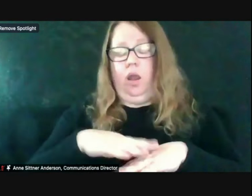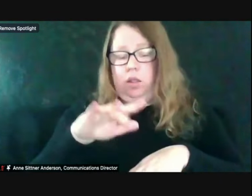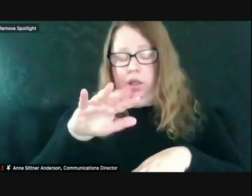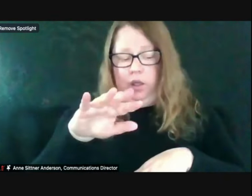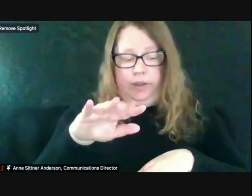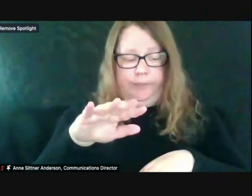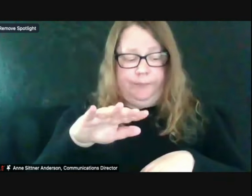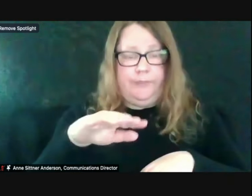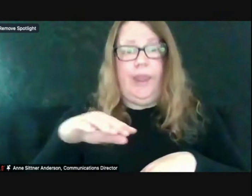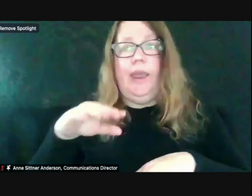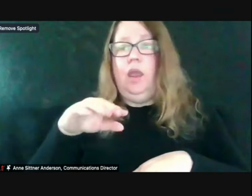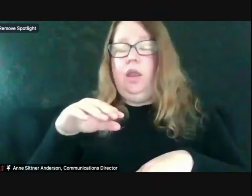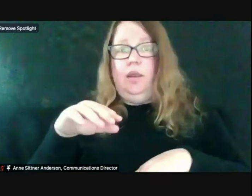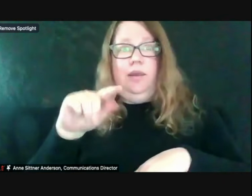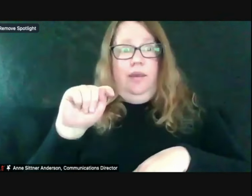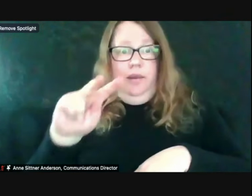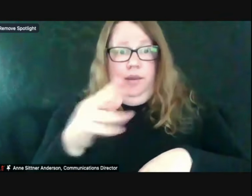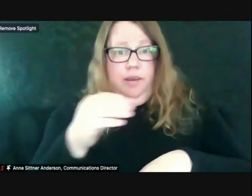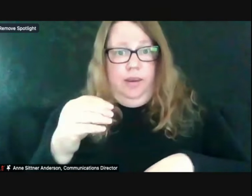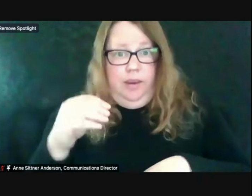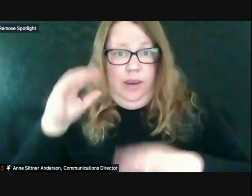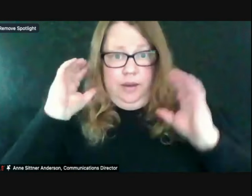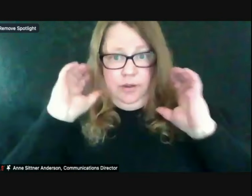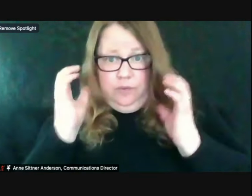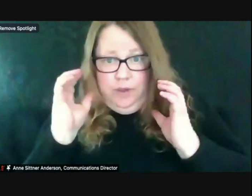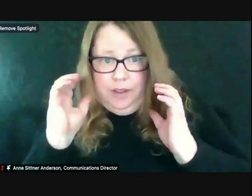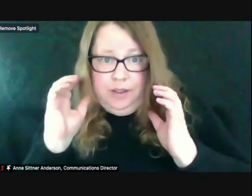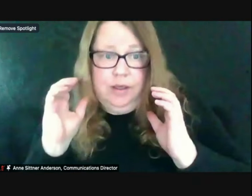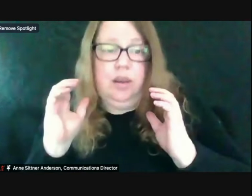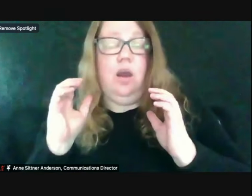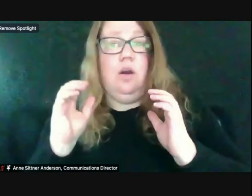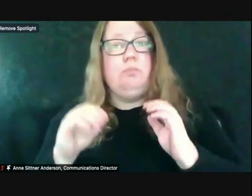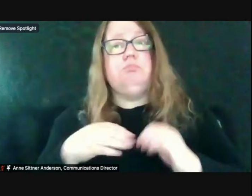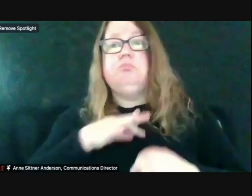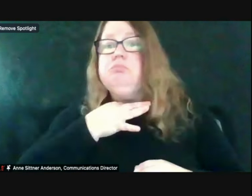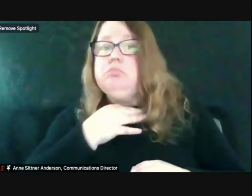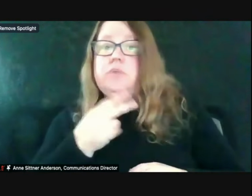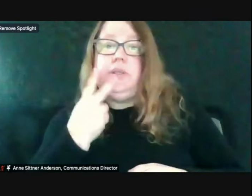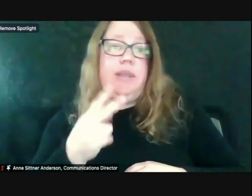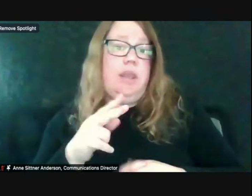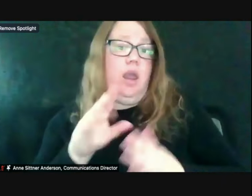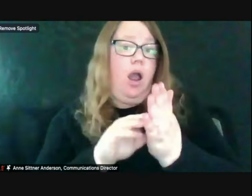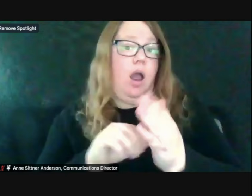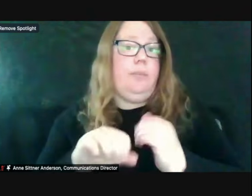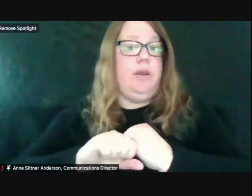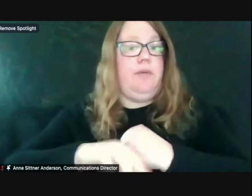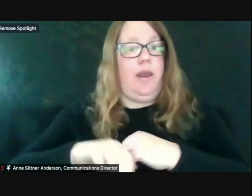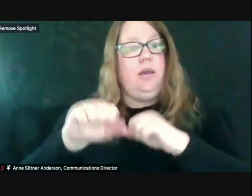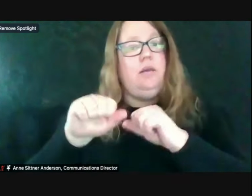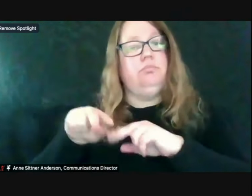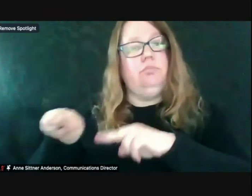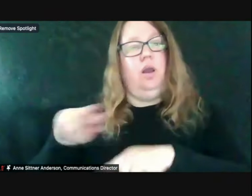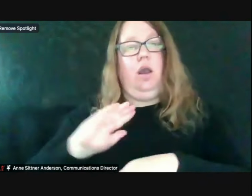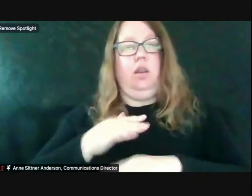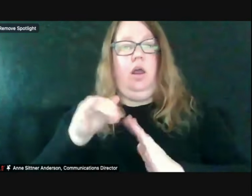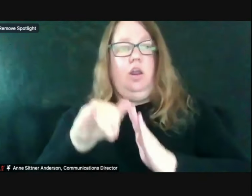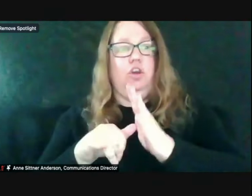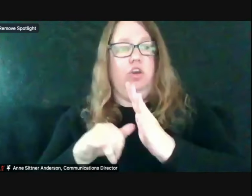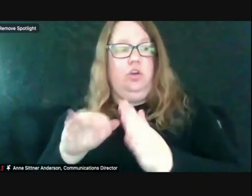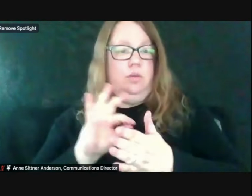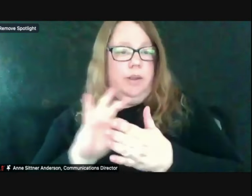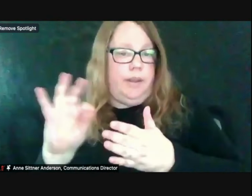a copy of the ad, it is on MNCDHH’s YouTube account.